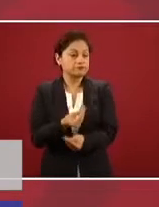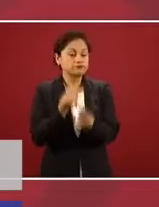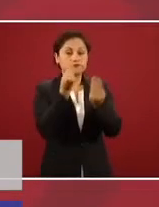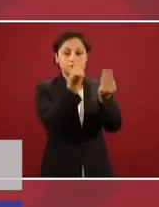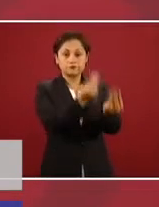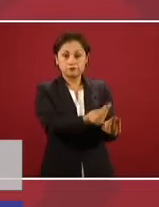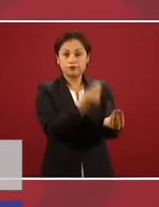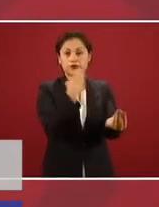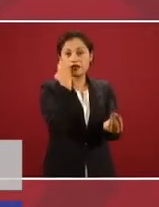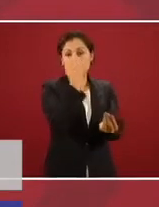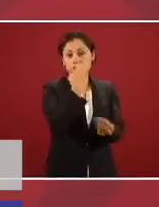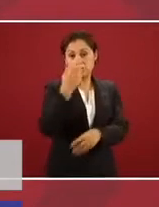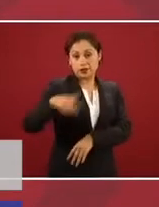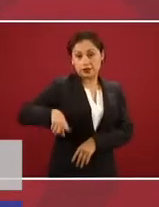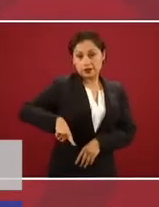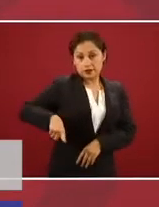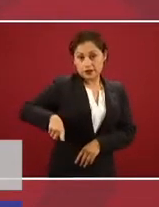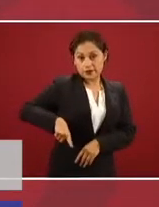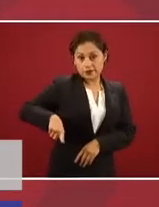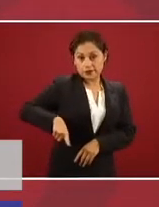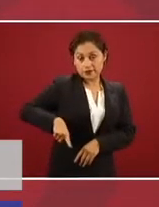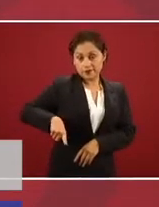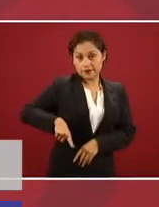which shows the increase in school enrollment